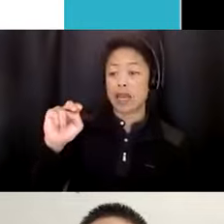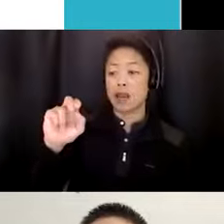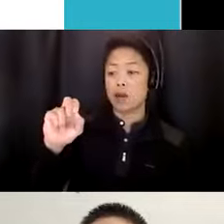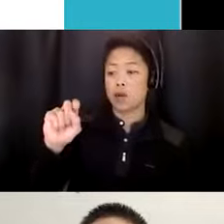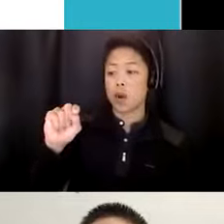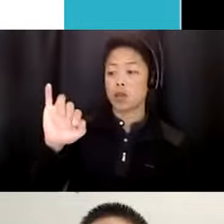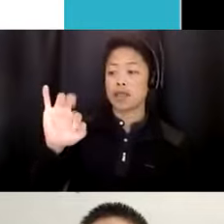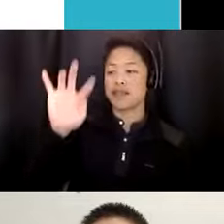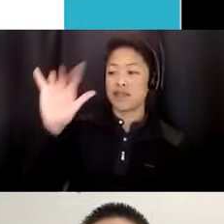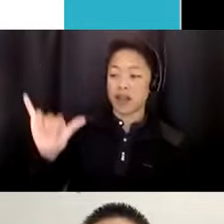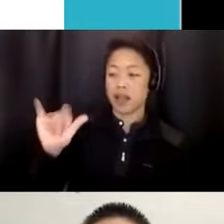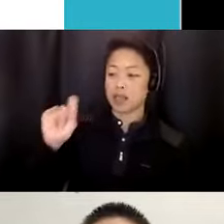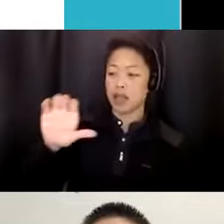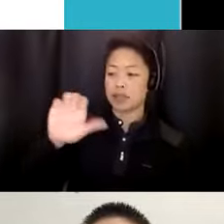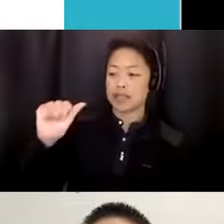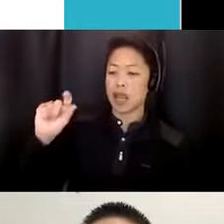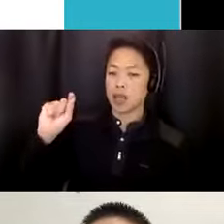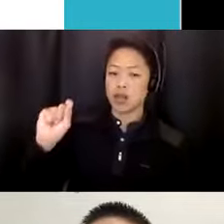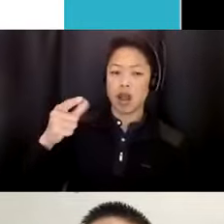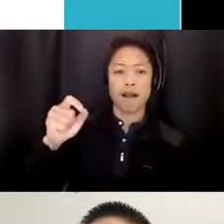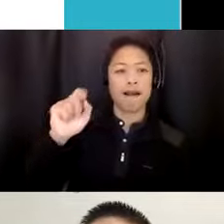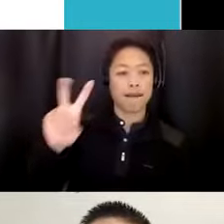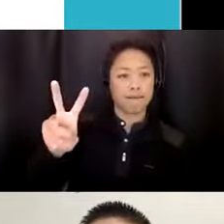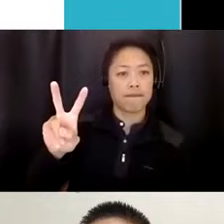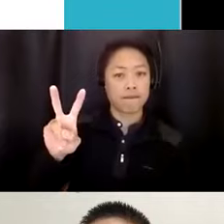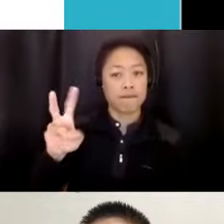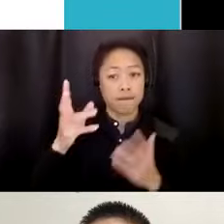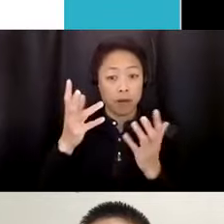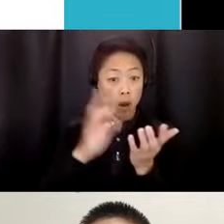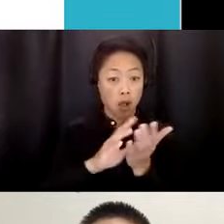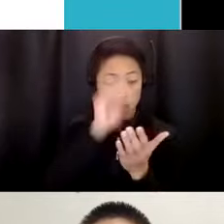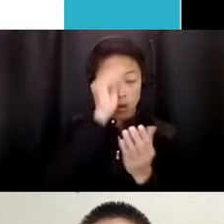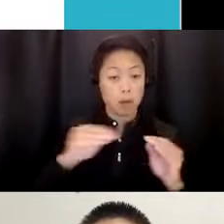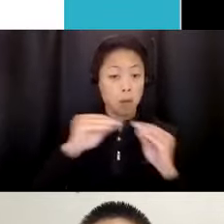So I know we’ve shared a lot of info already. Did anyone want to